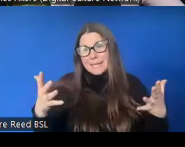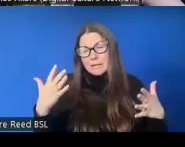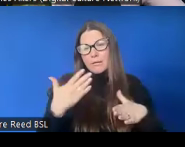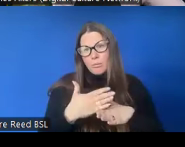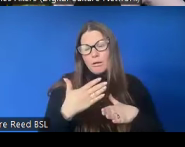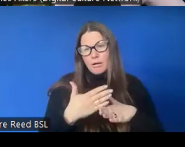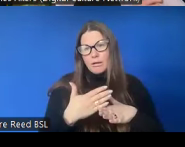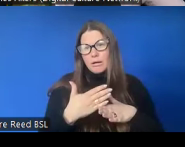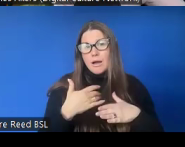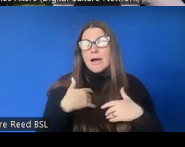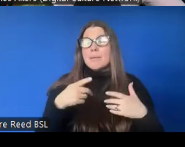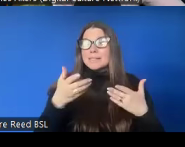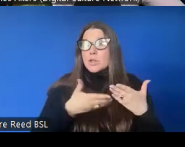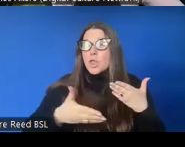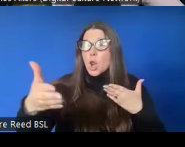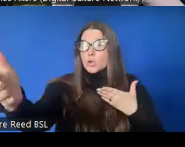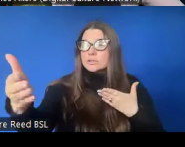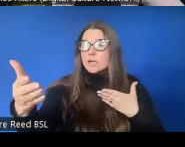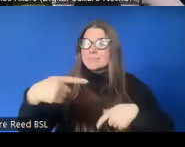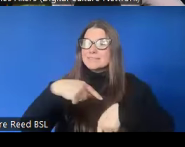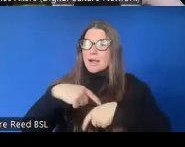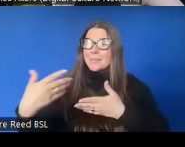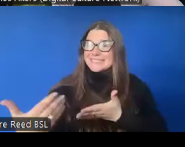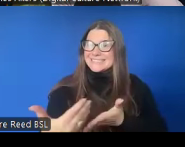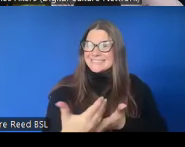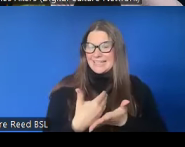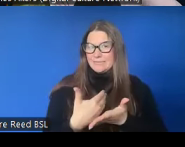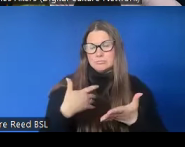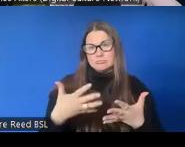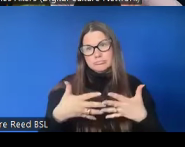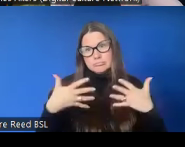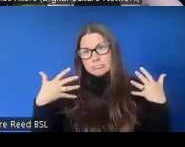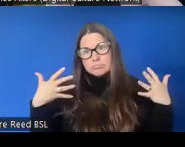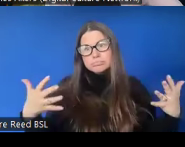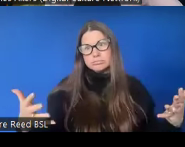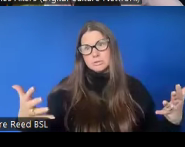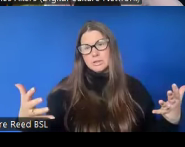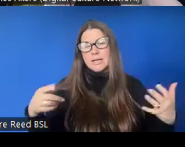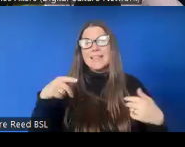that you might save long-term is huge. That's what this first step that you might want to do,